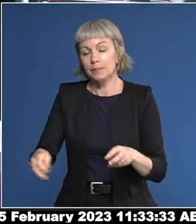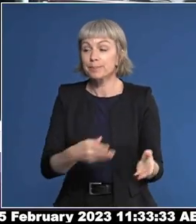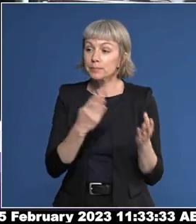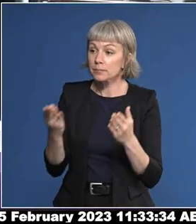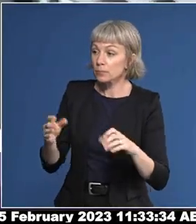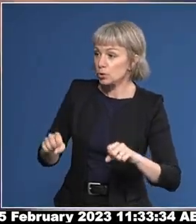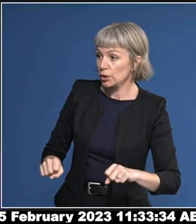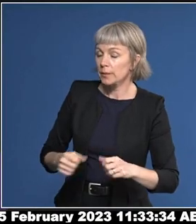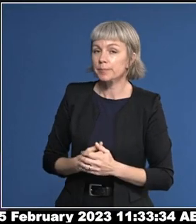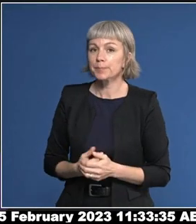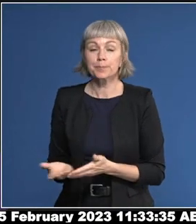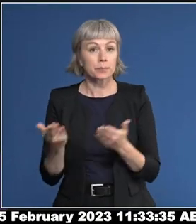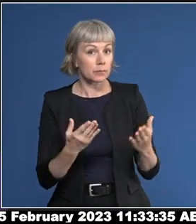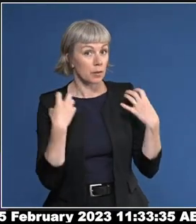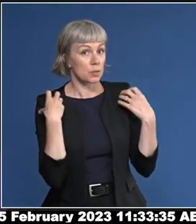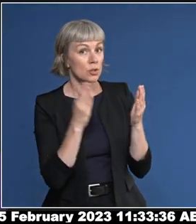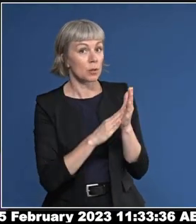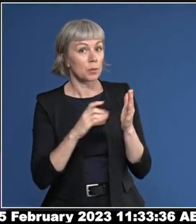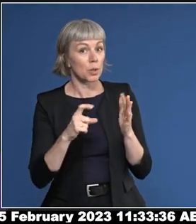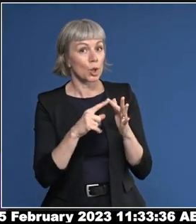COMMISSIONER McEWIN: Thank you. Thank you all for your evidence.